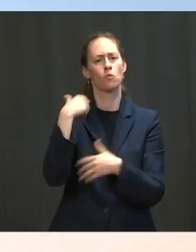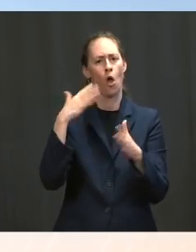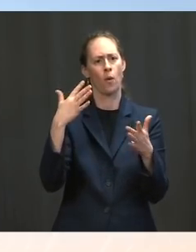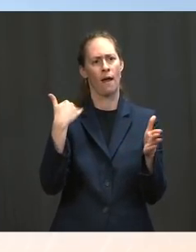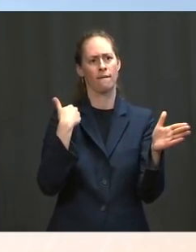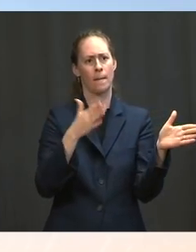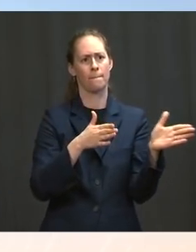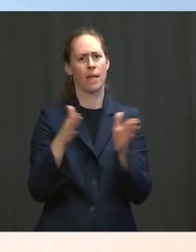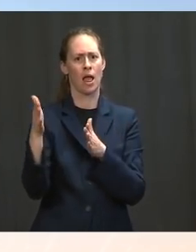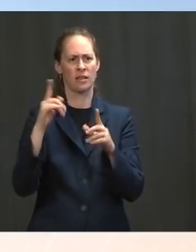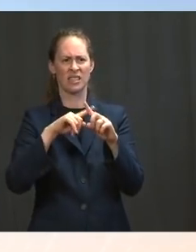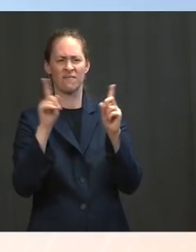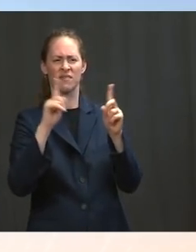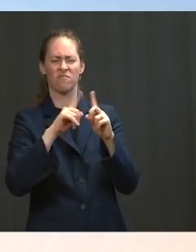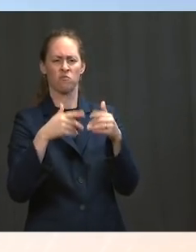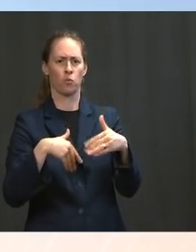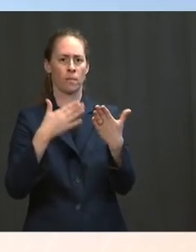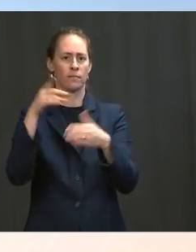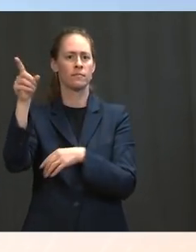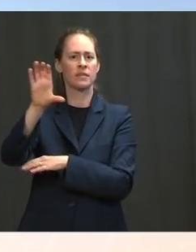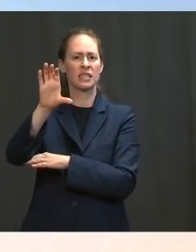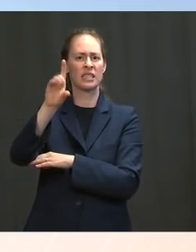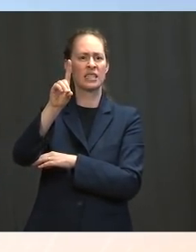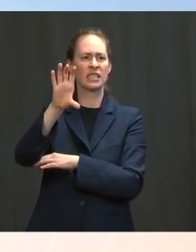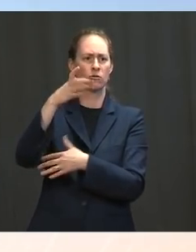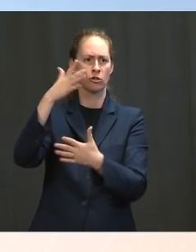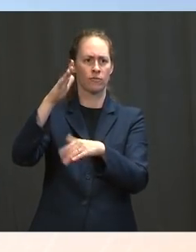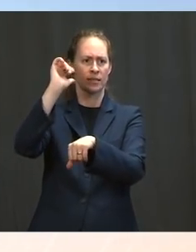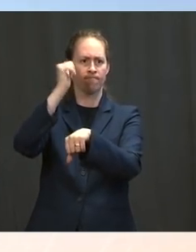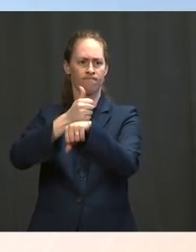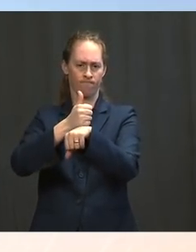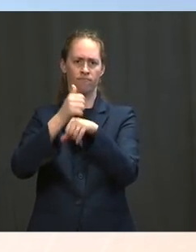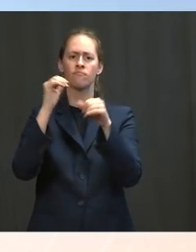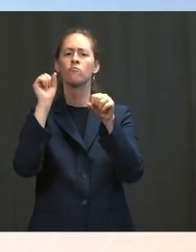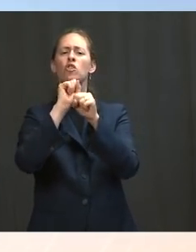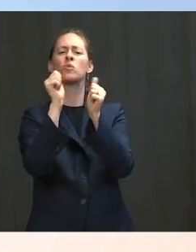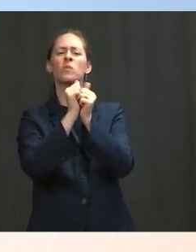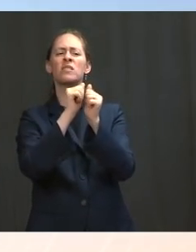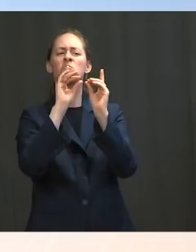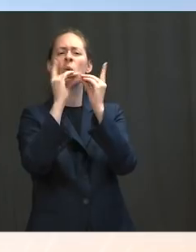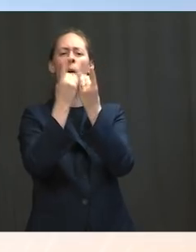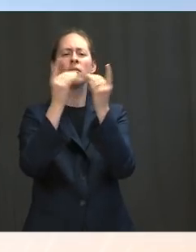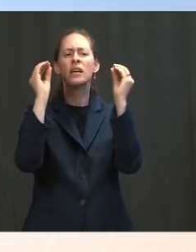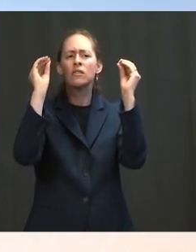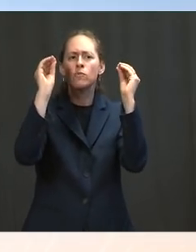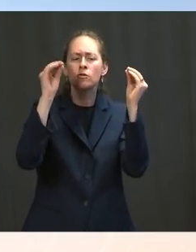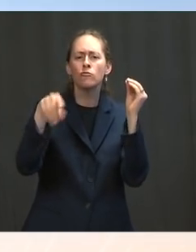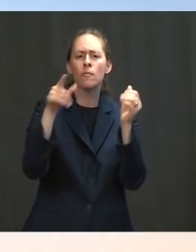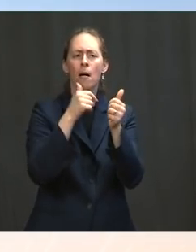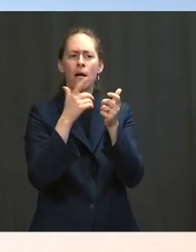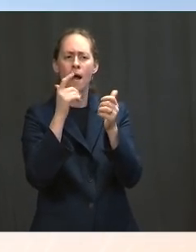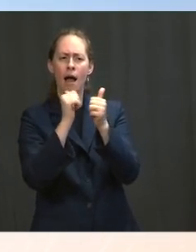by the CDC that our Department of Education has been working to help local school districts implement. Whether they are social distancing